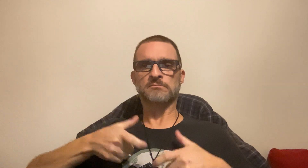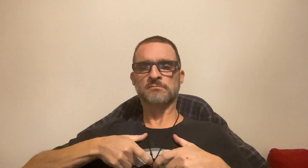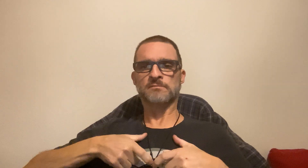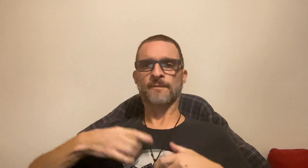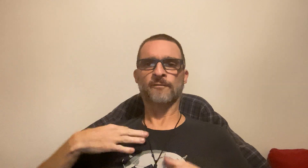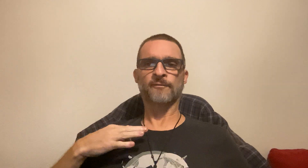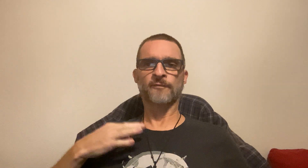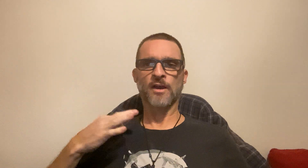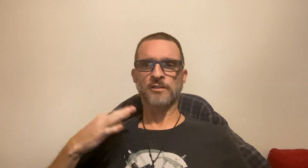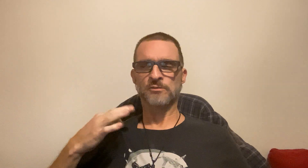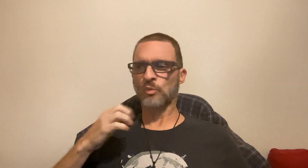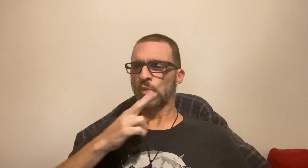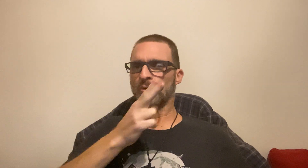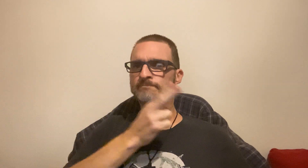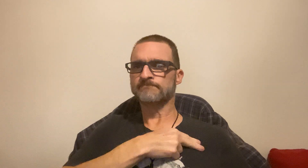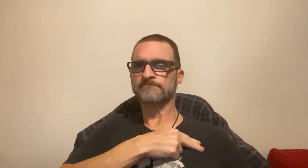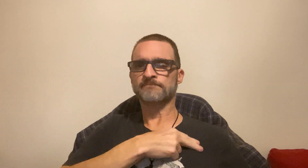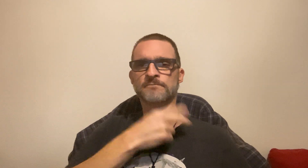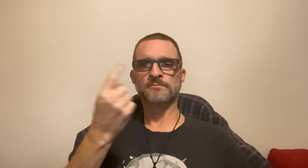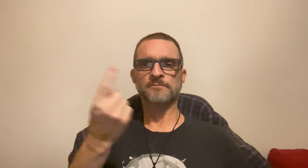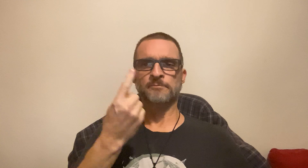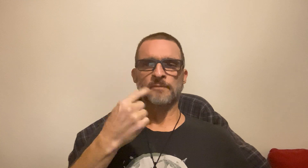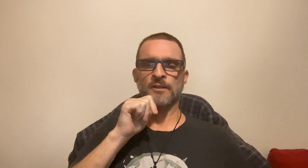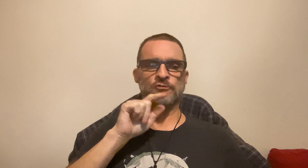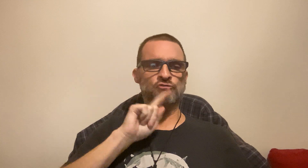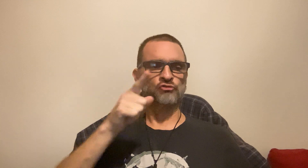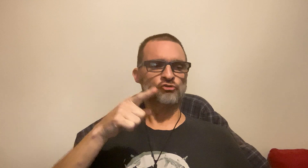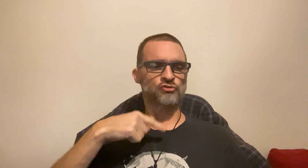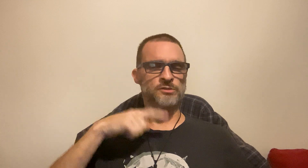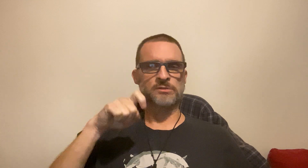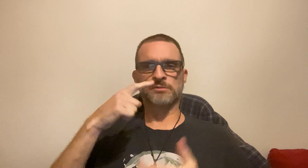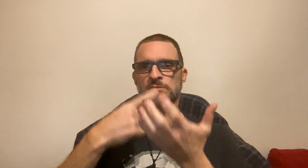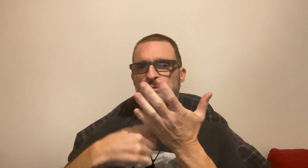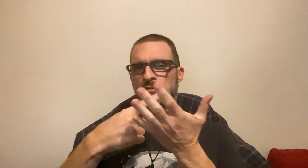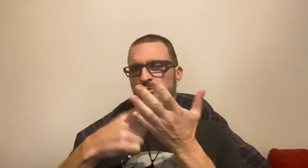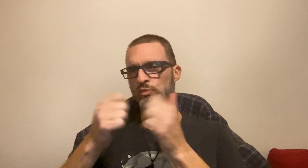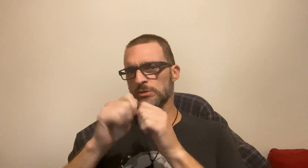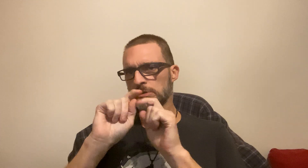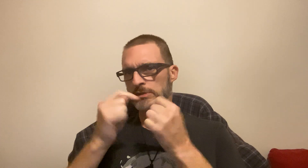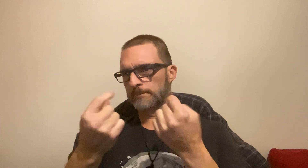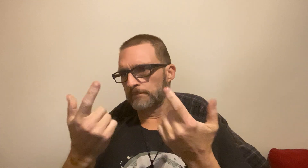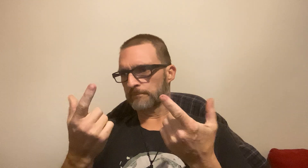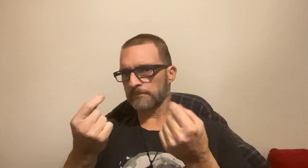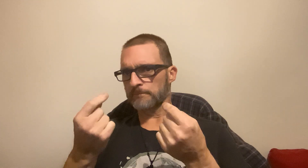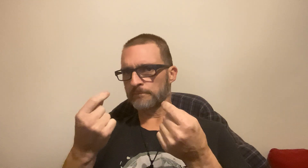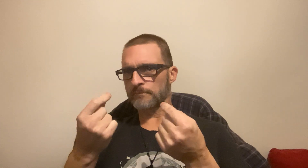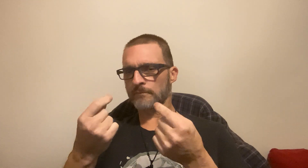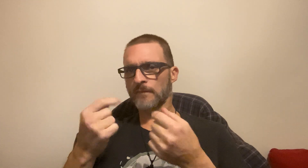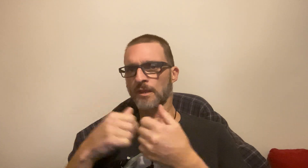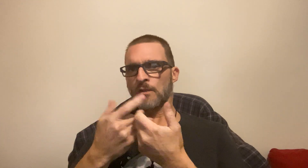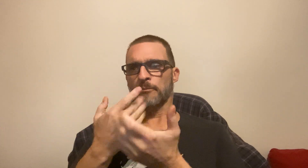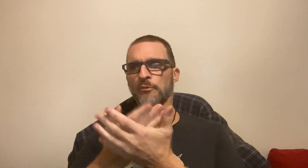that you have ID tags for volunteers or name tags. Something like that. I'm not sure. I need to discuss that with the team what to do about that.